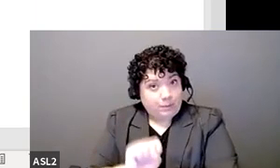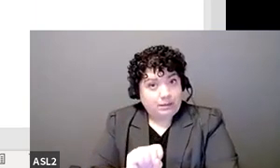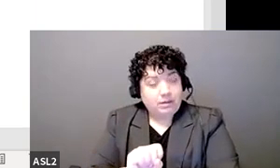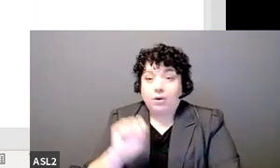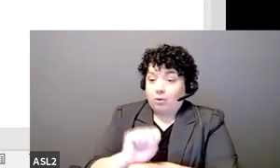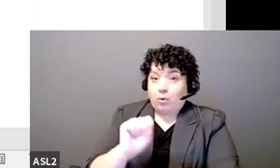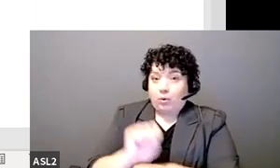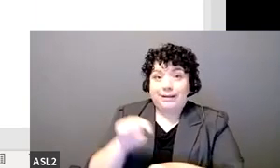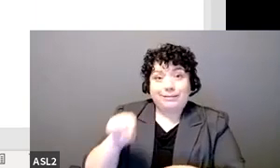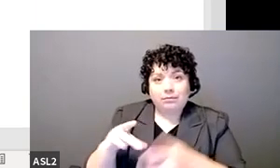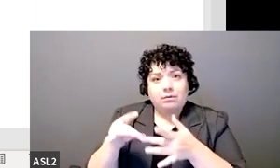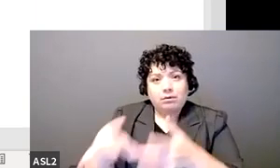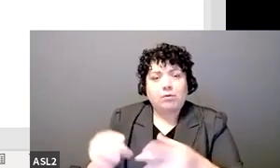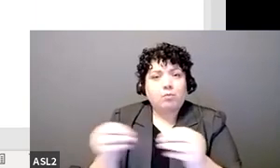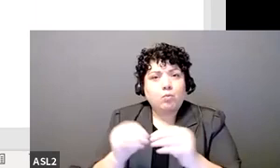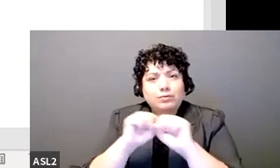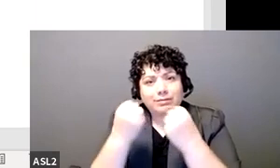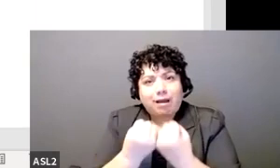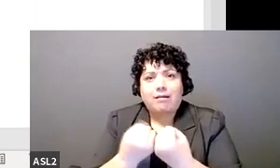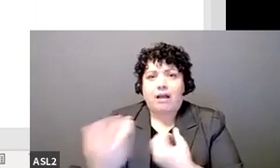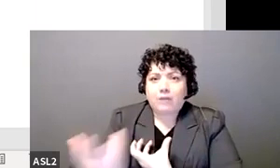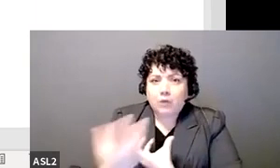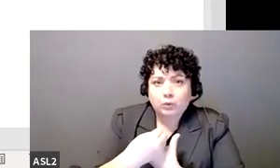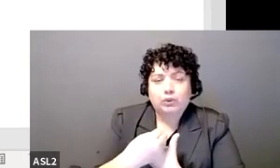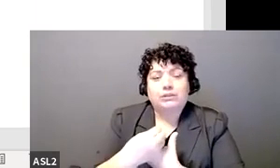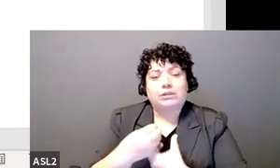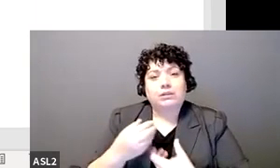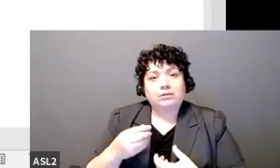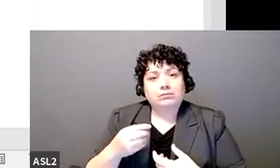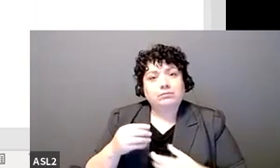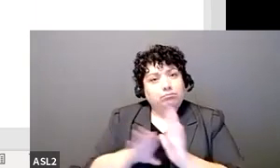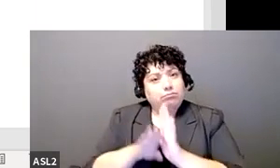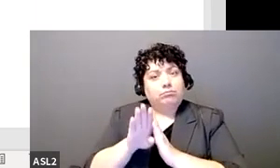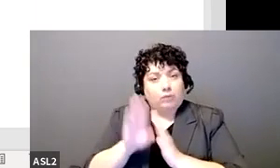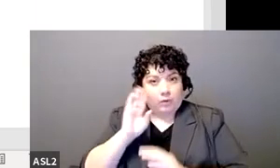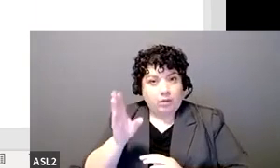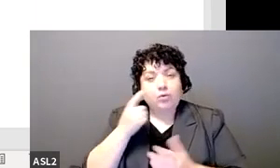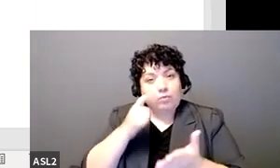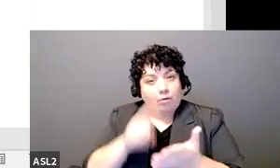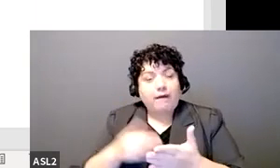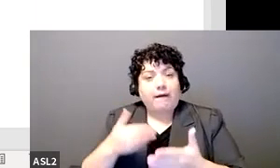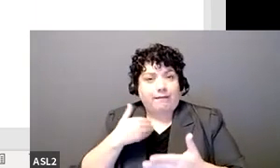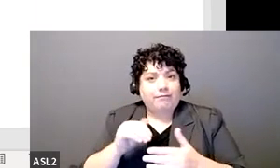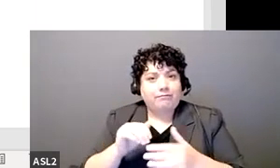for greater social inclusion and in recognition of the challenges that families face